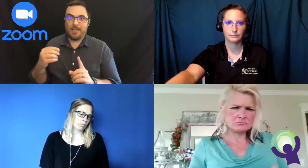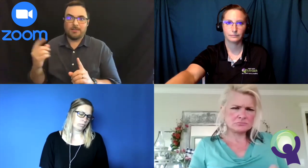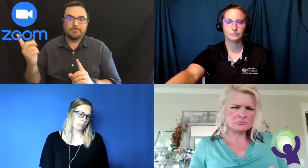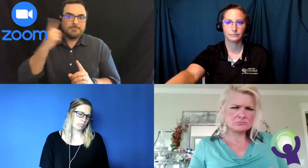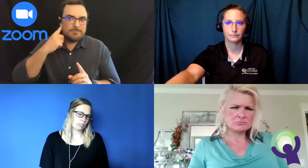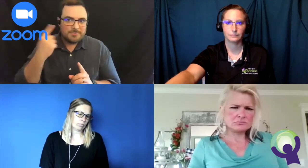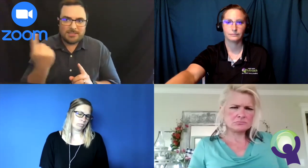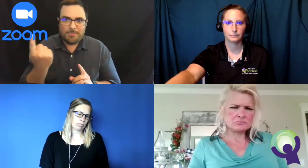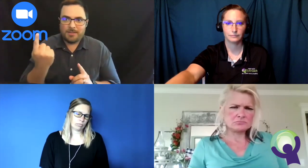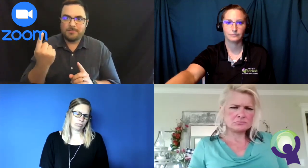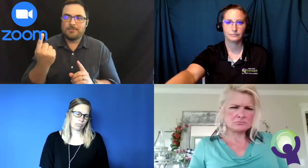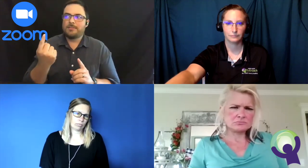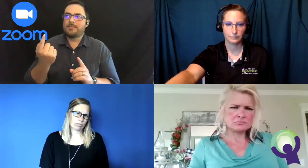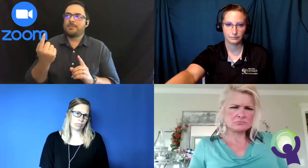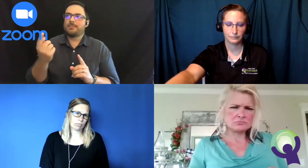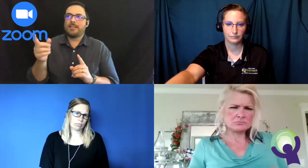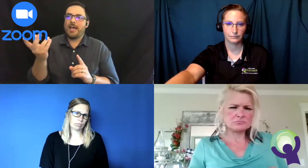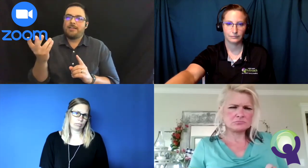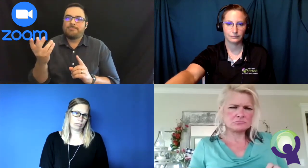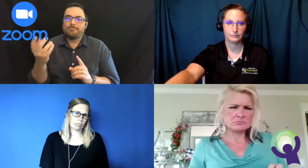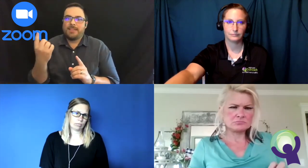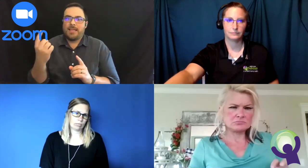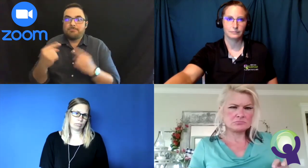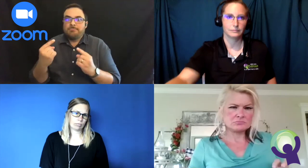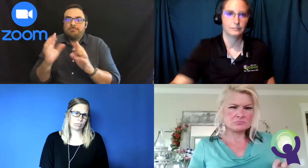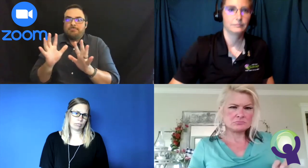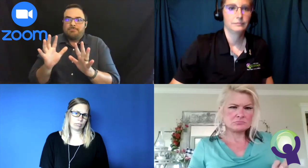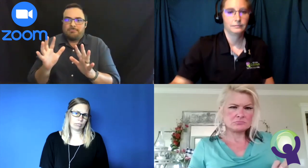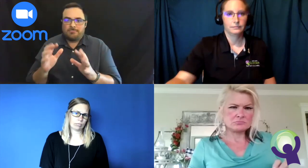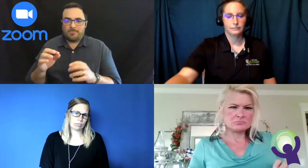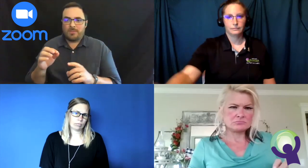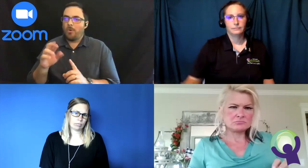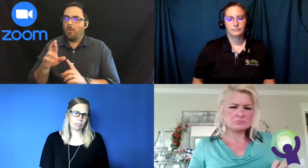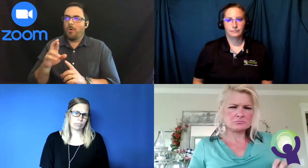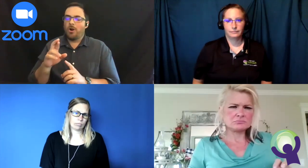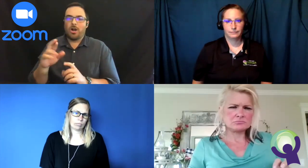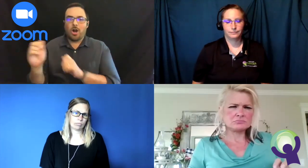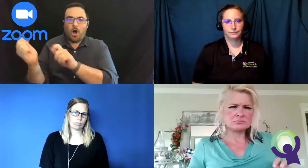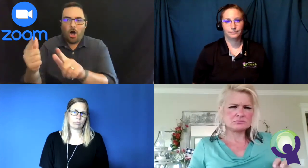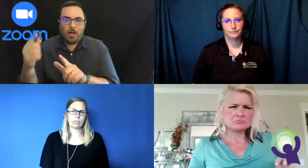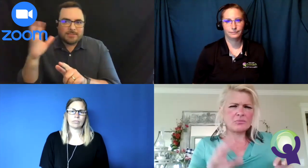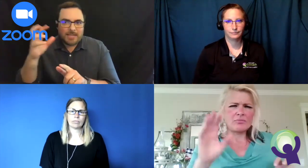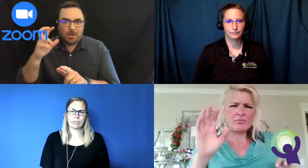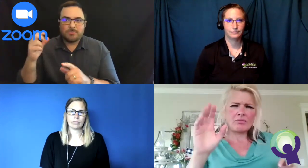either like that they don't, that they have an aversion to, or if it's all sounds like a certain threshold that they can't